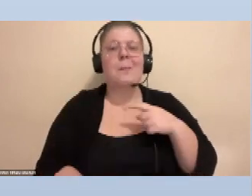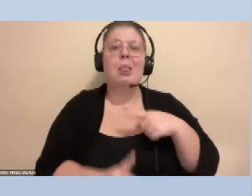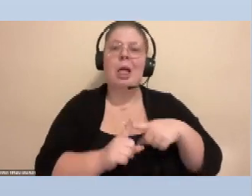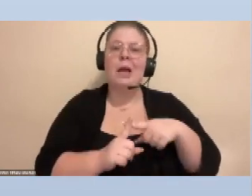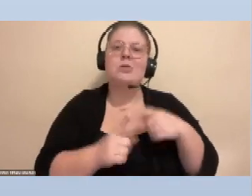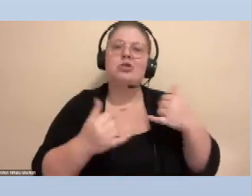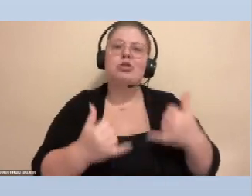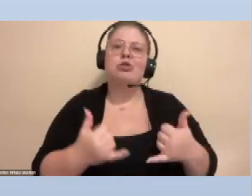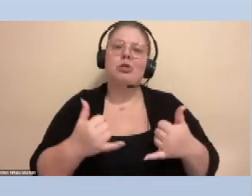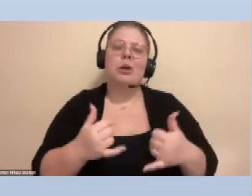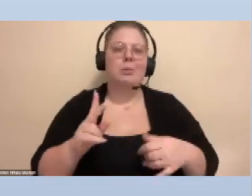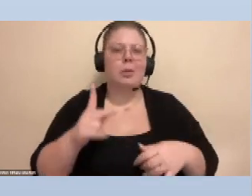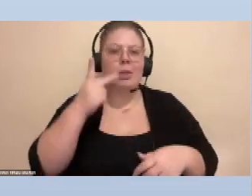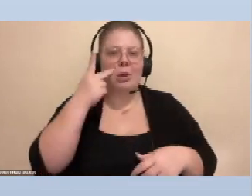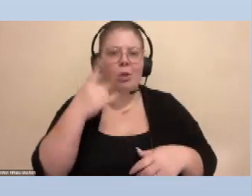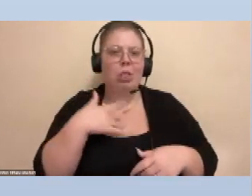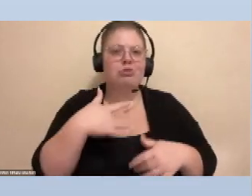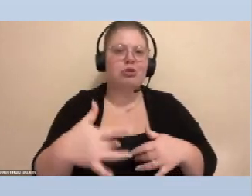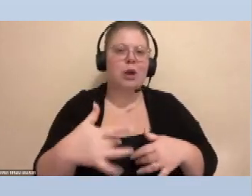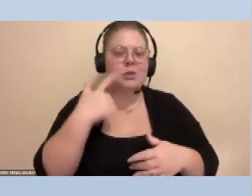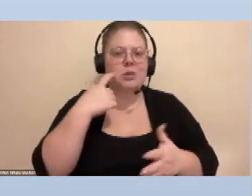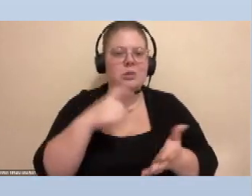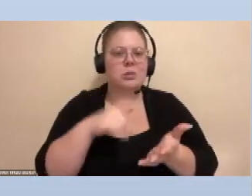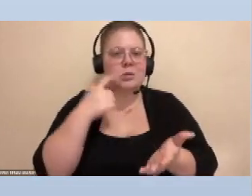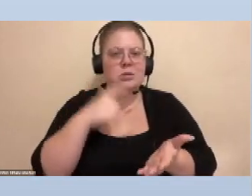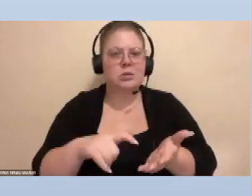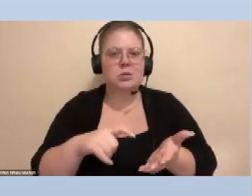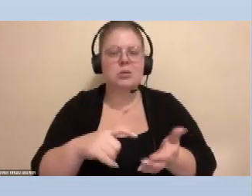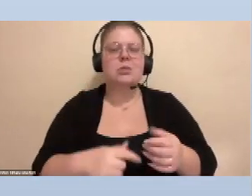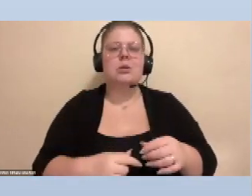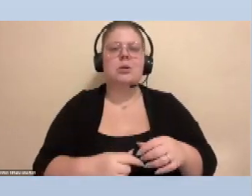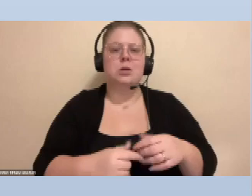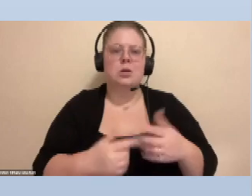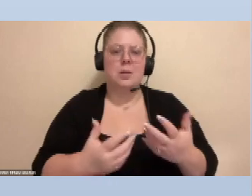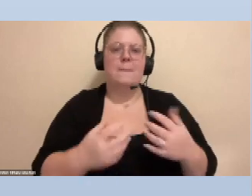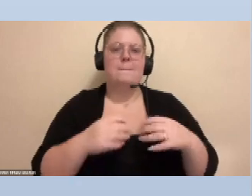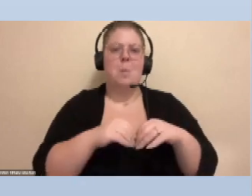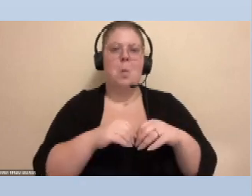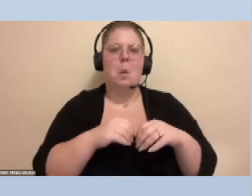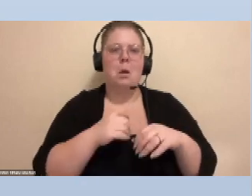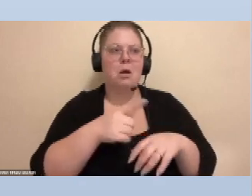where we see always casting of blame on people with mental health disabilities.